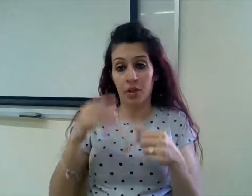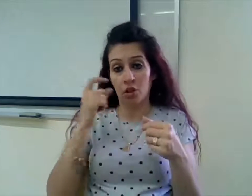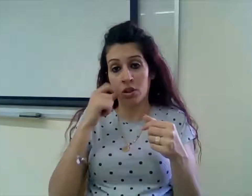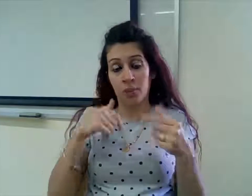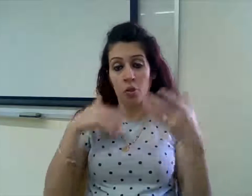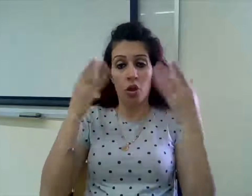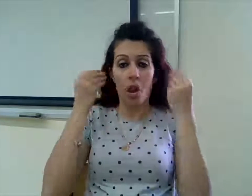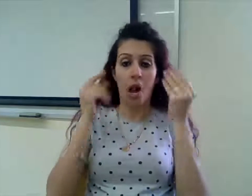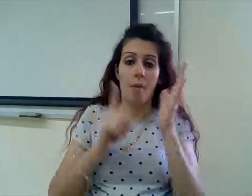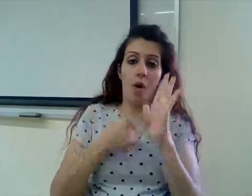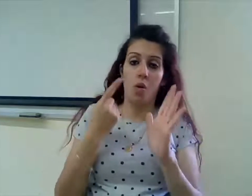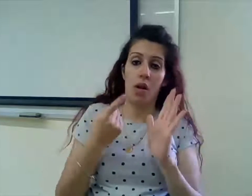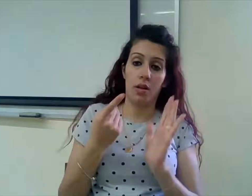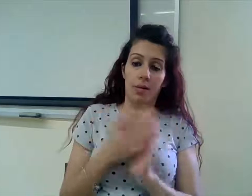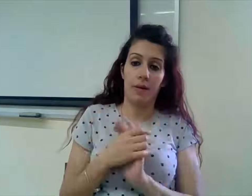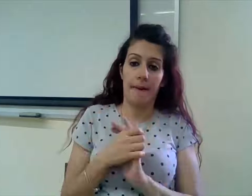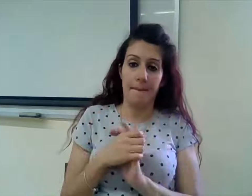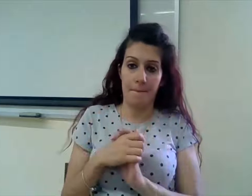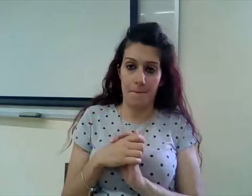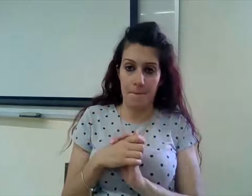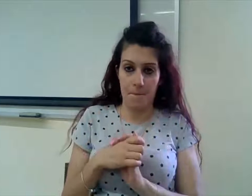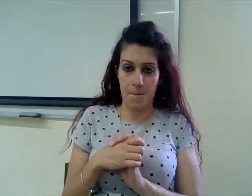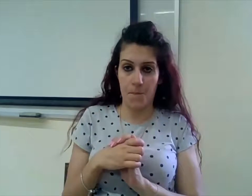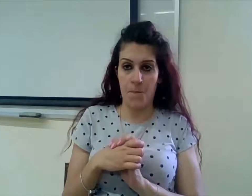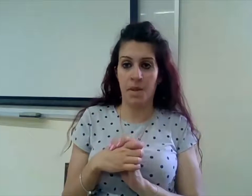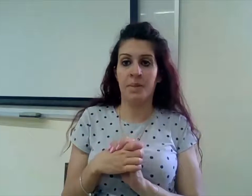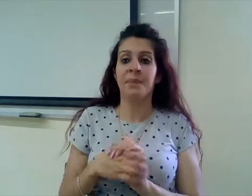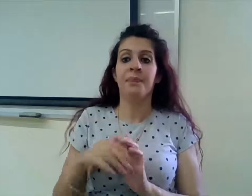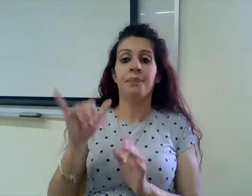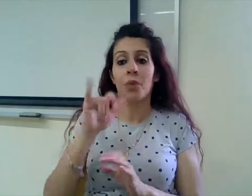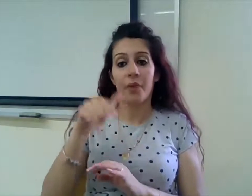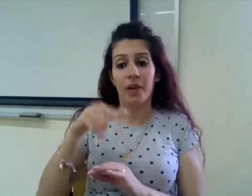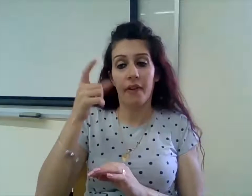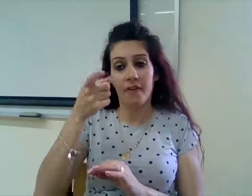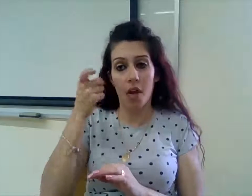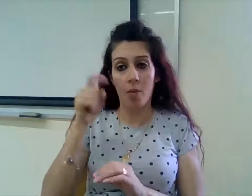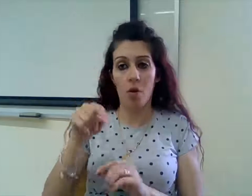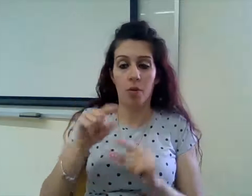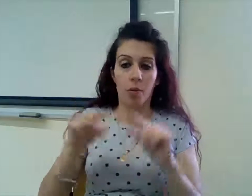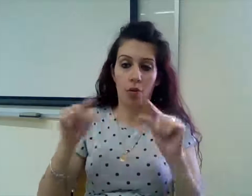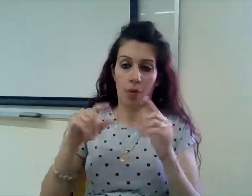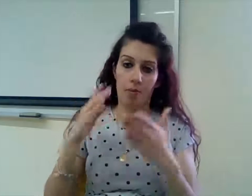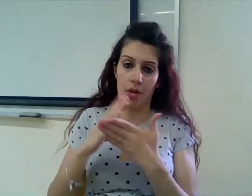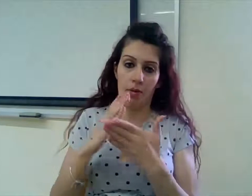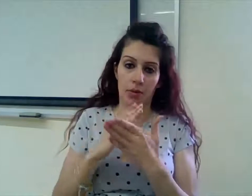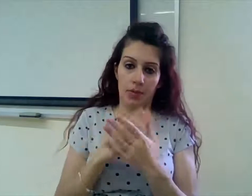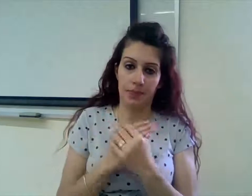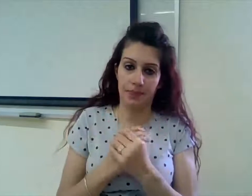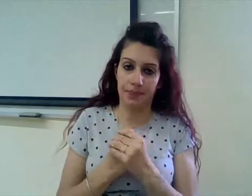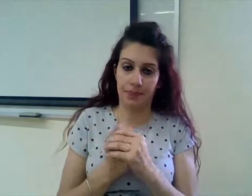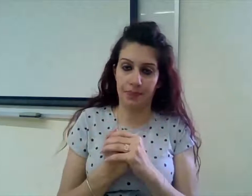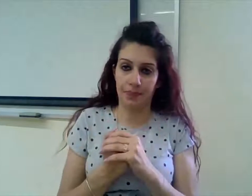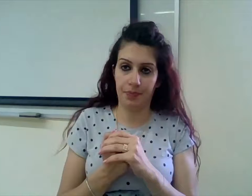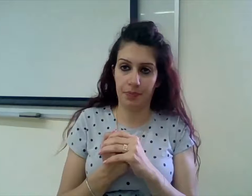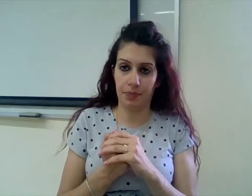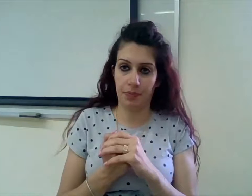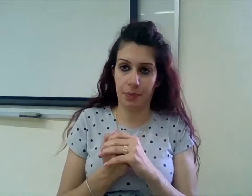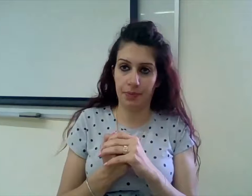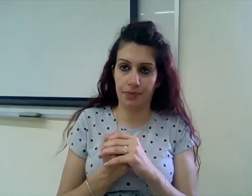completely be pro a blended approach yet what we have seen as an immediate